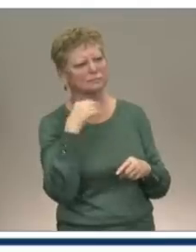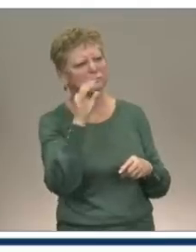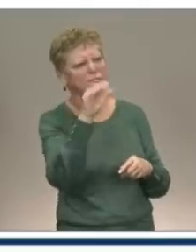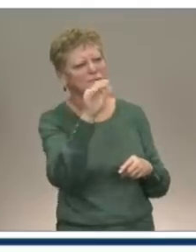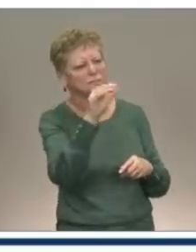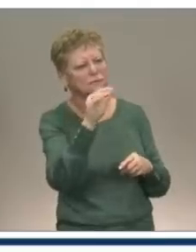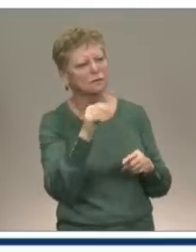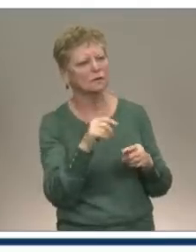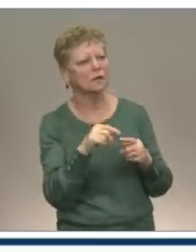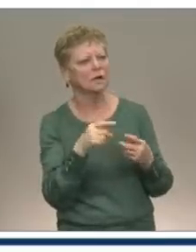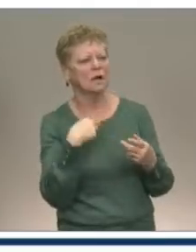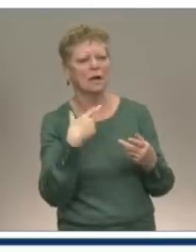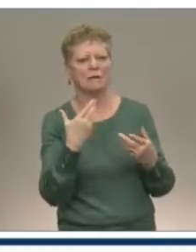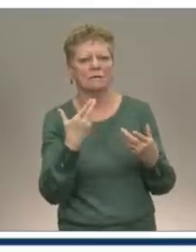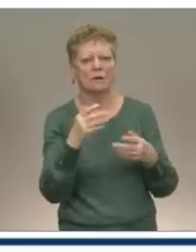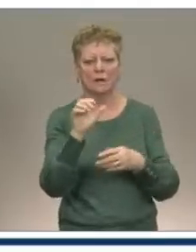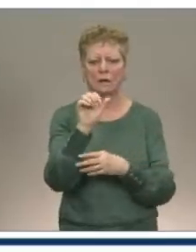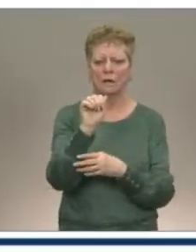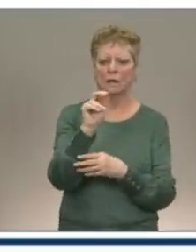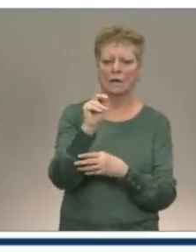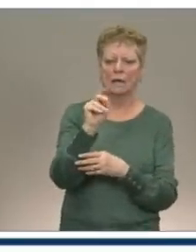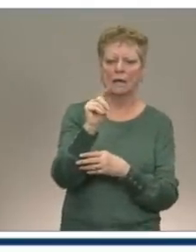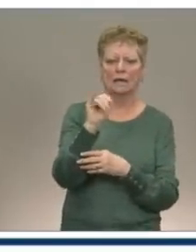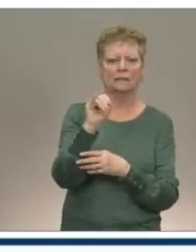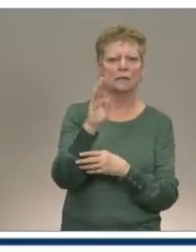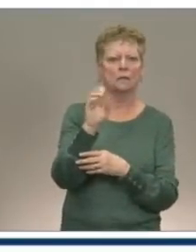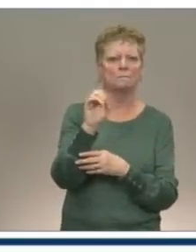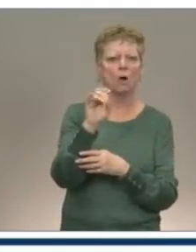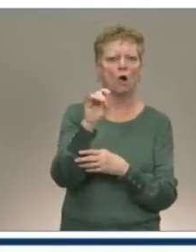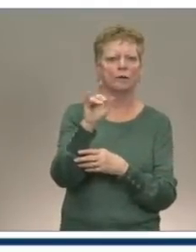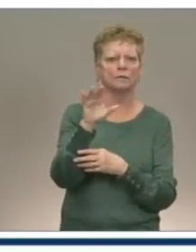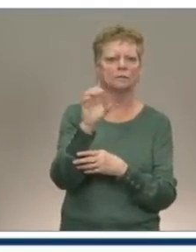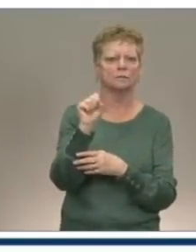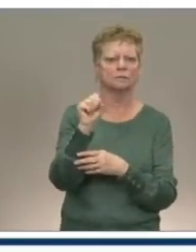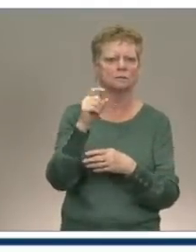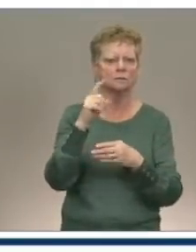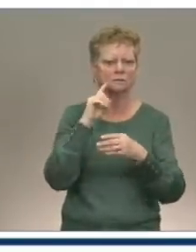antibodies effective against the delta variant were not being used in nova scotia